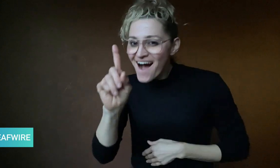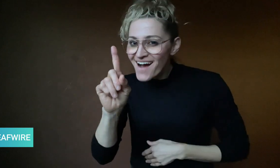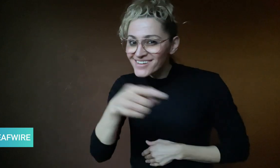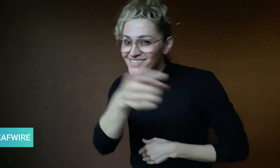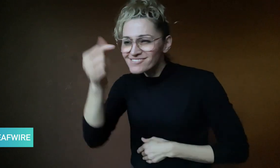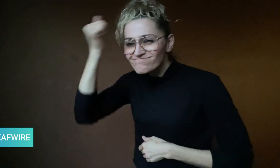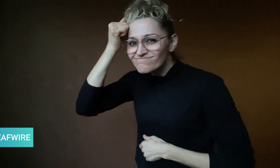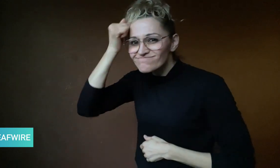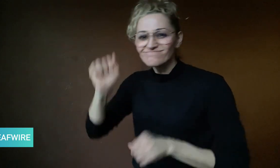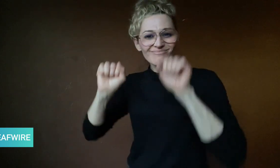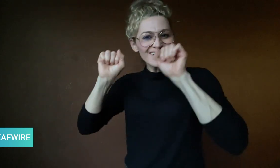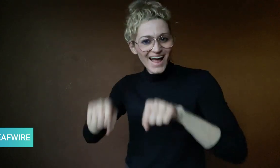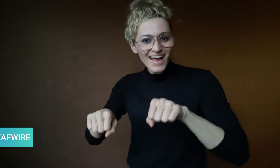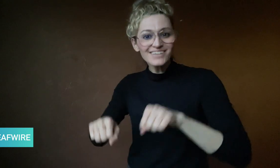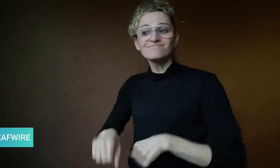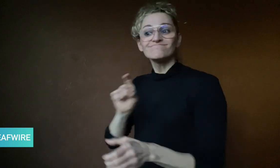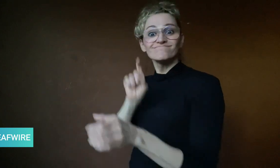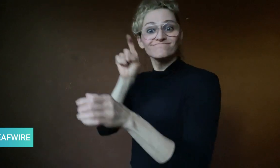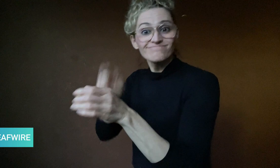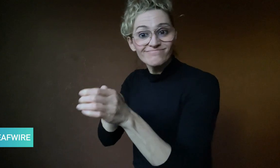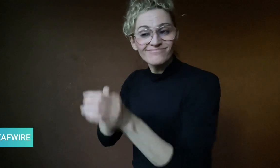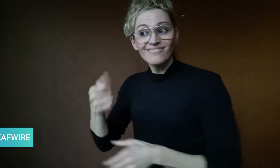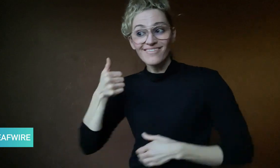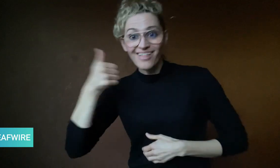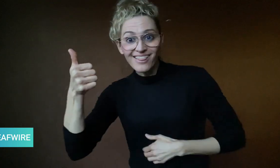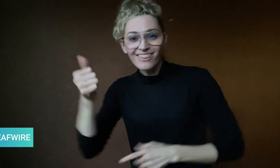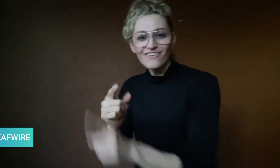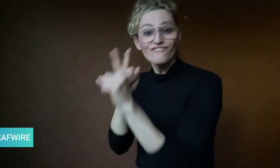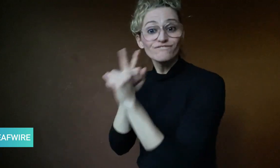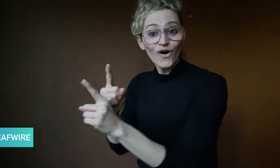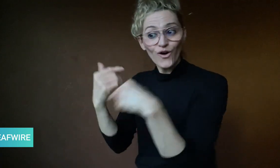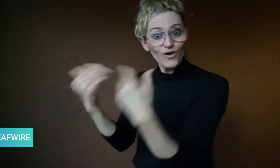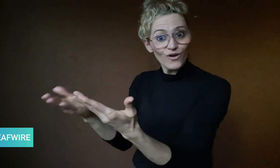Don’t forget to subscribe, like, and follow